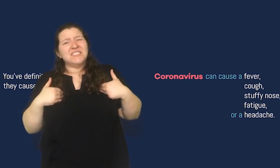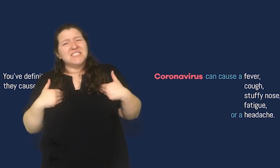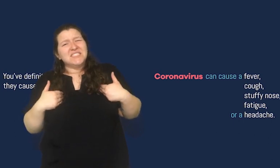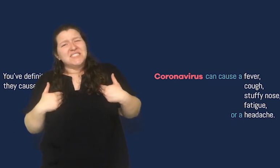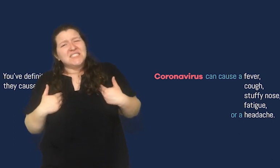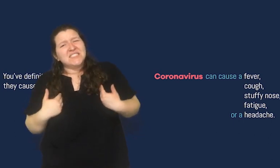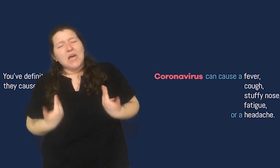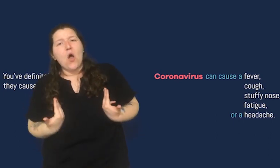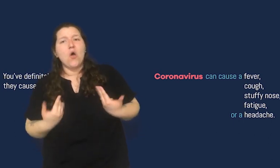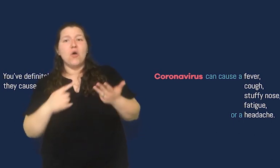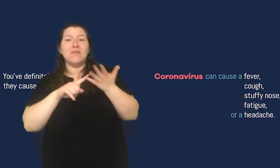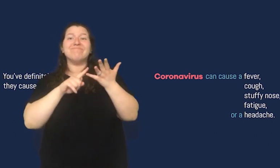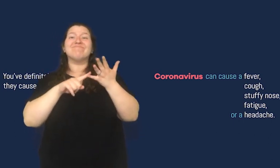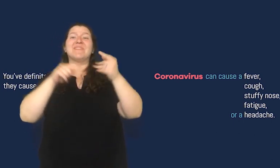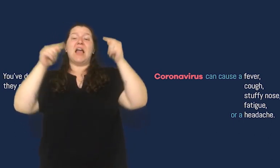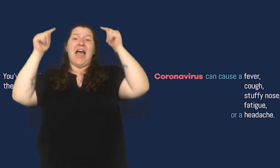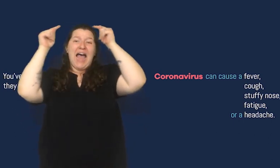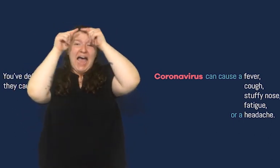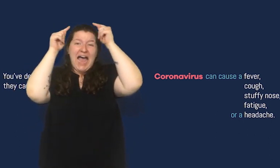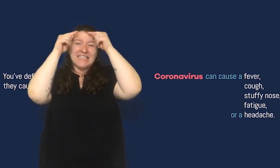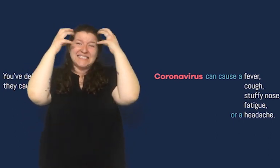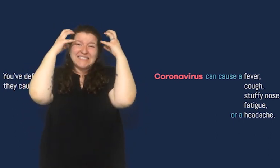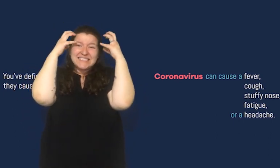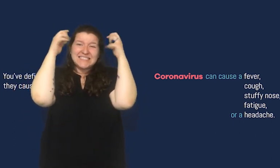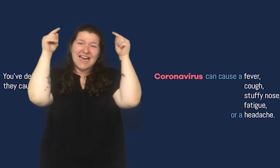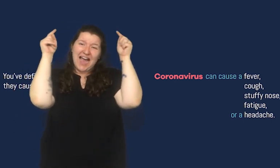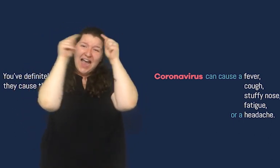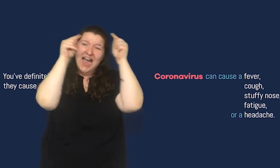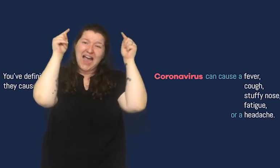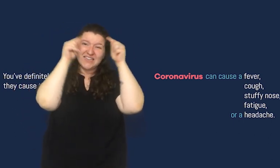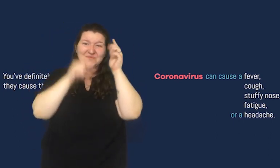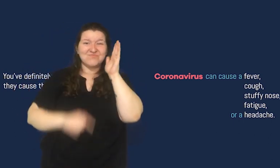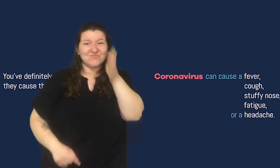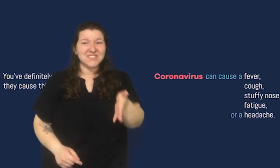fatigue or a headache.